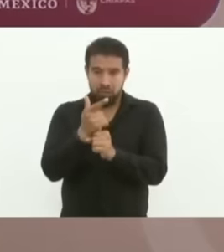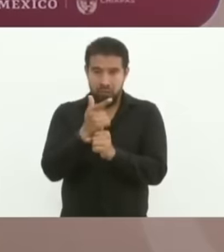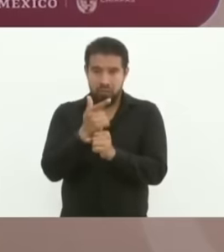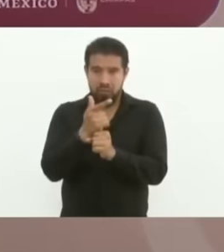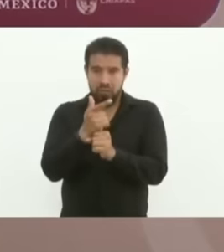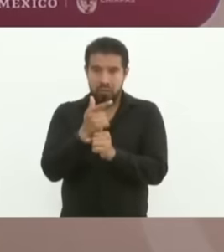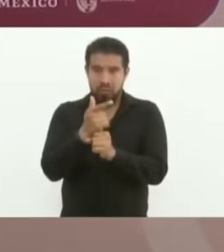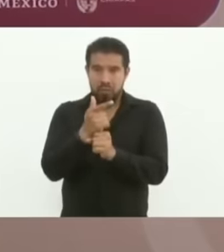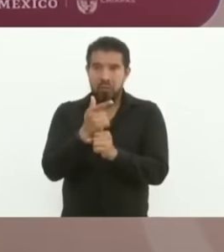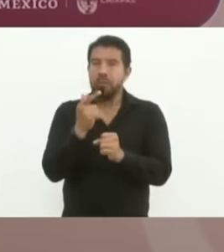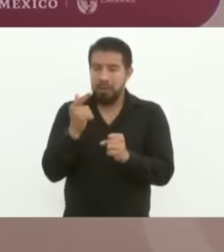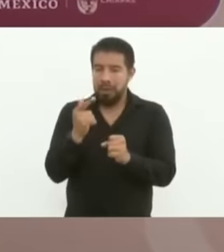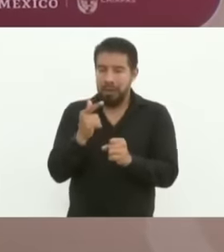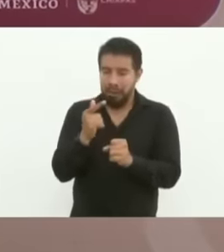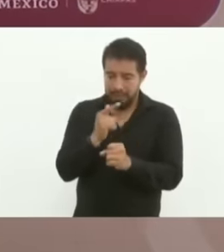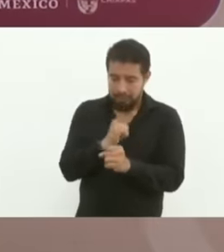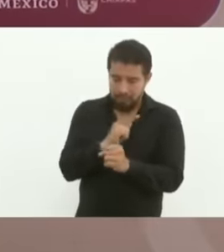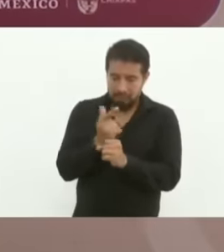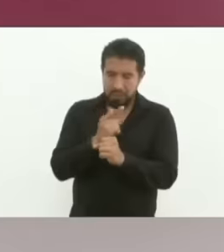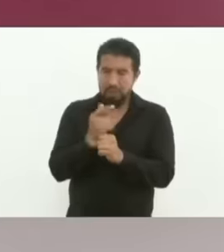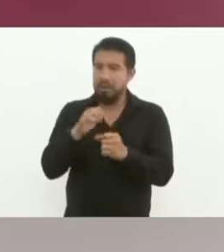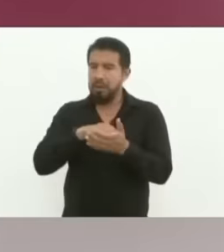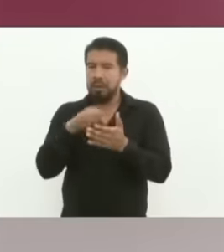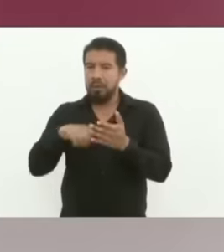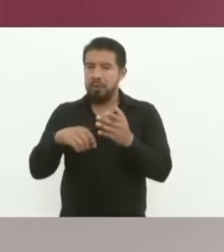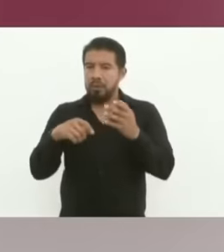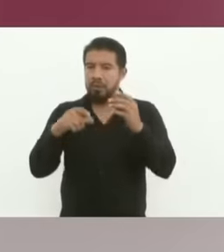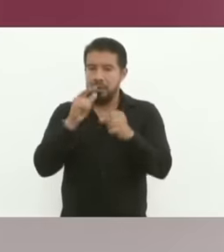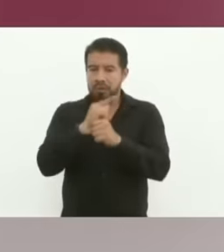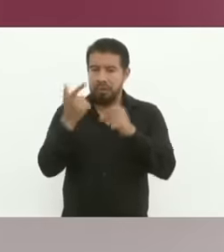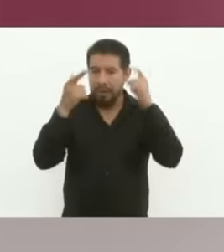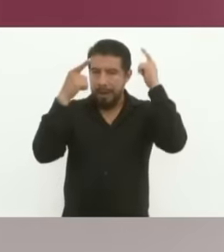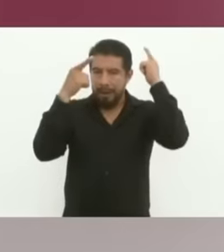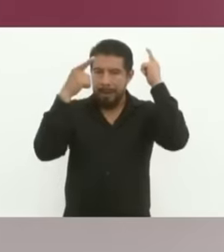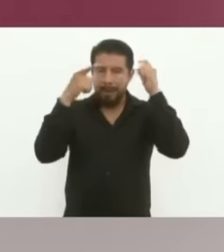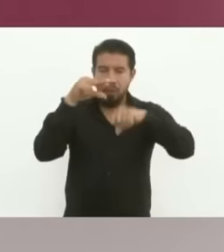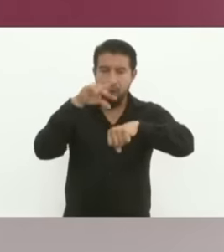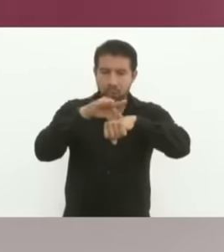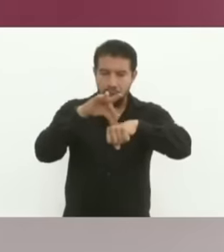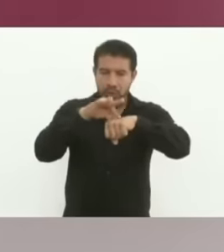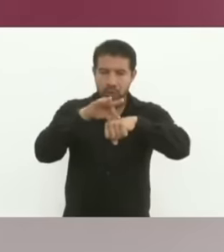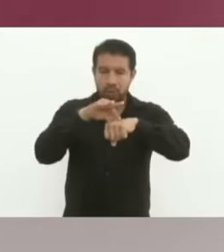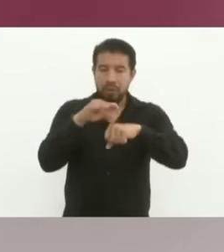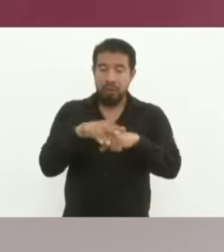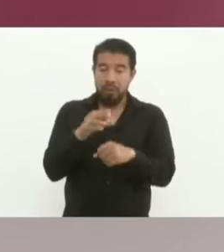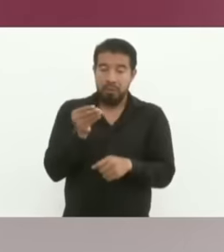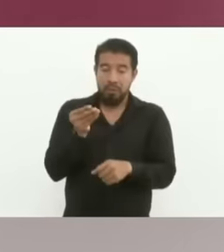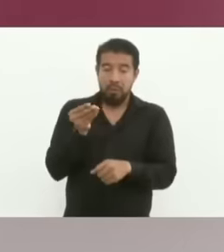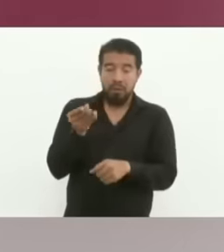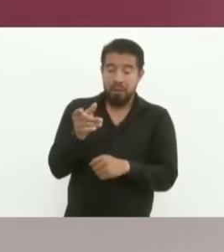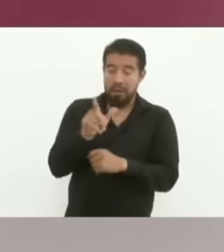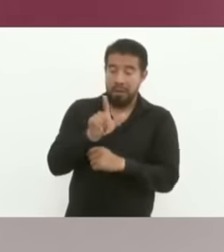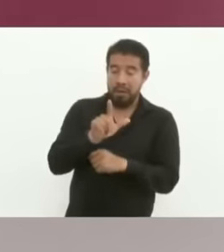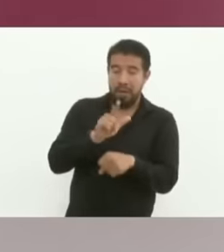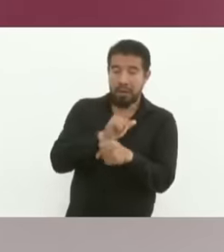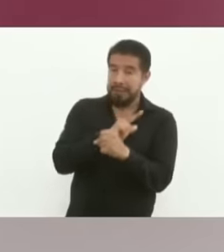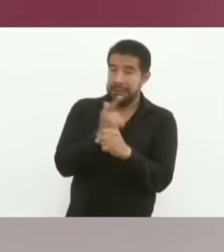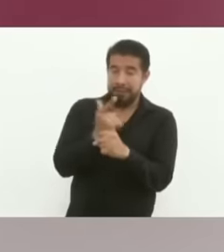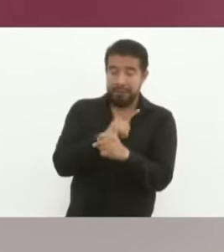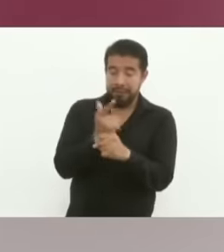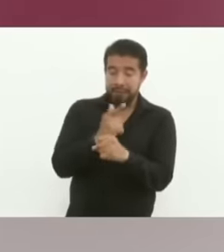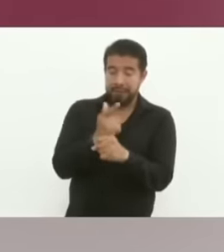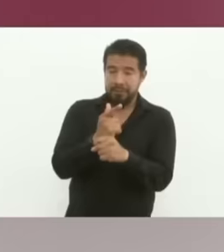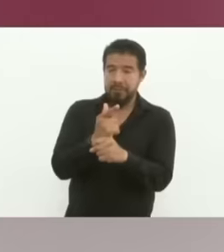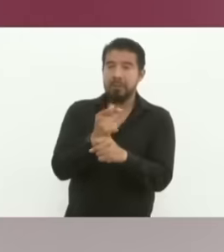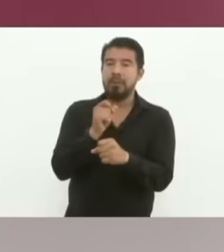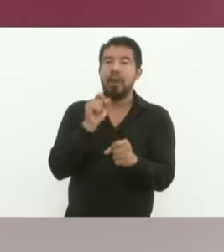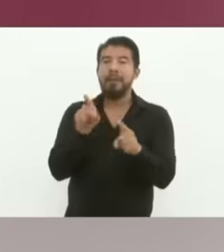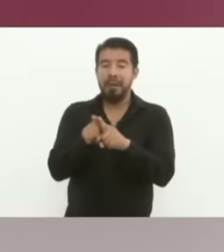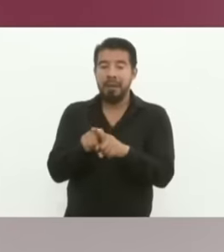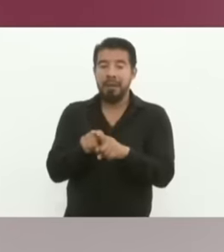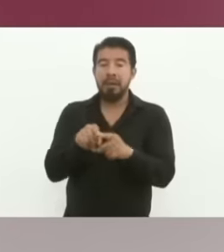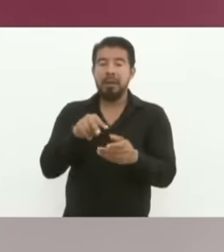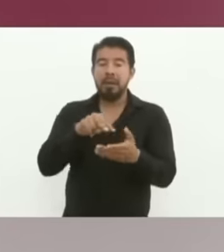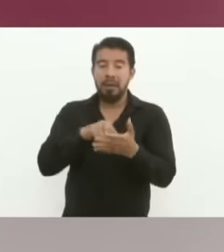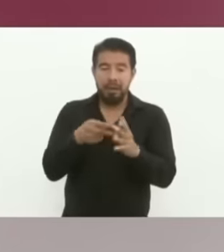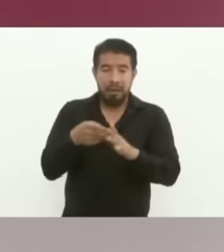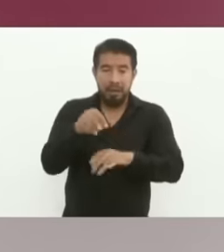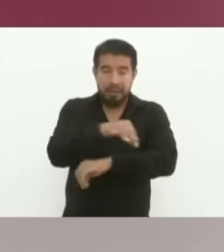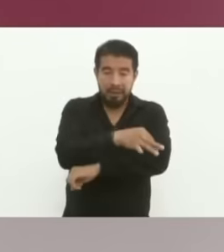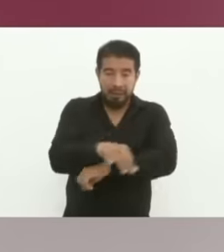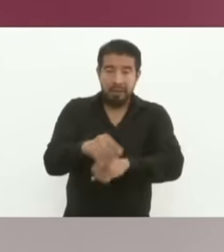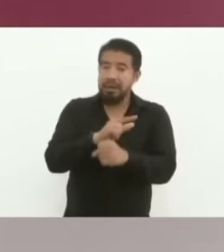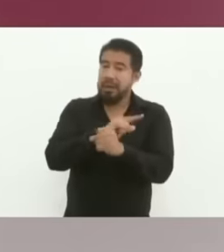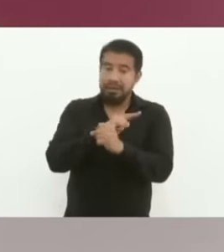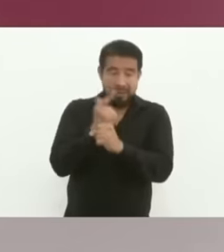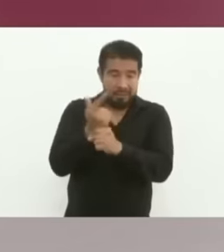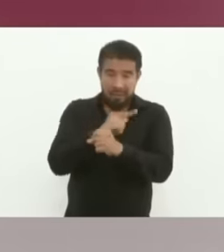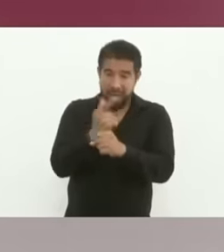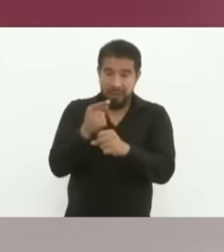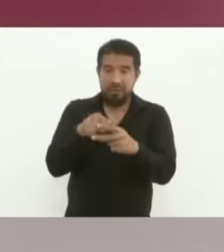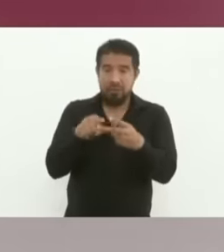you finish your degree as a doctor, the level is a bachelor's degree; the engineer is a graduate;